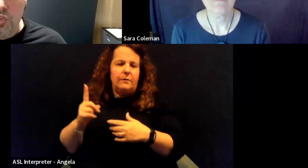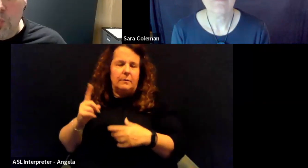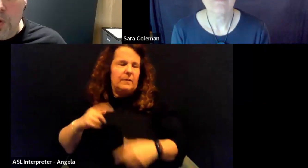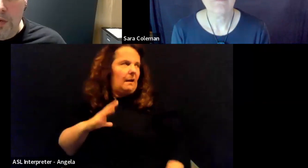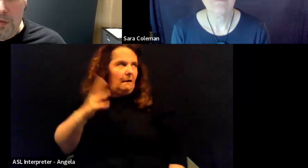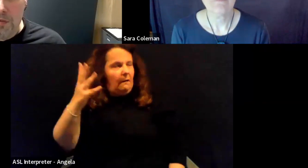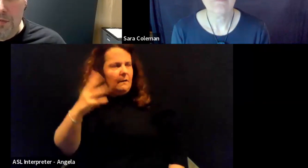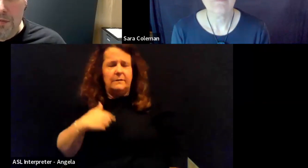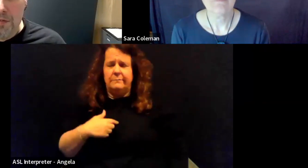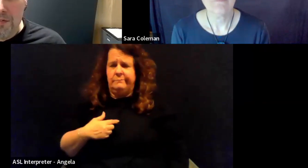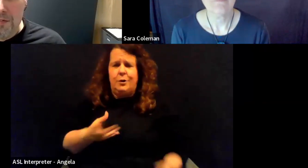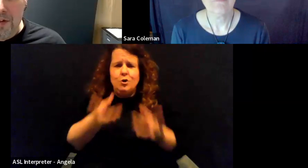Ask for it anyway.